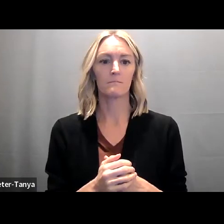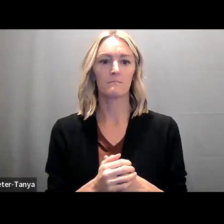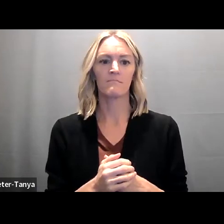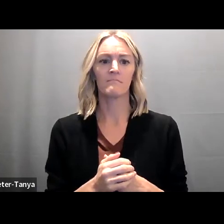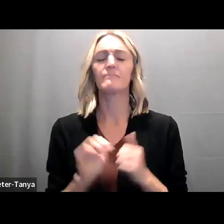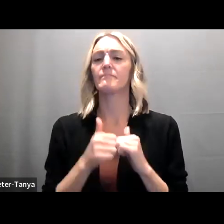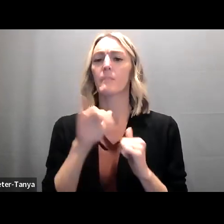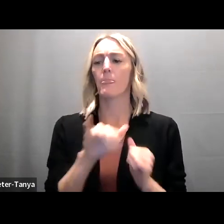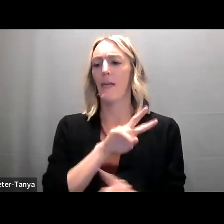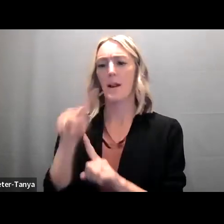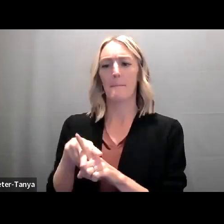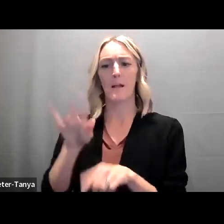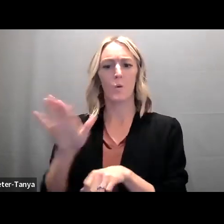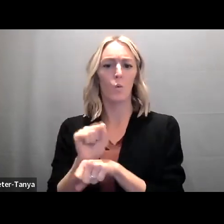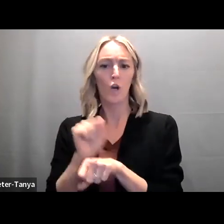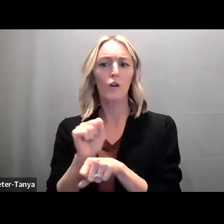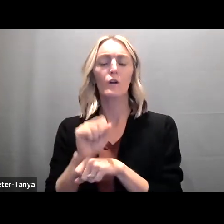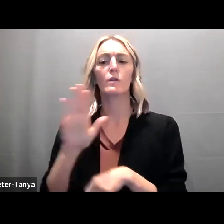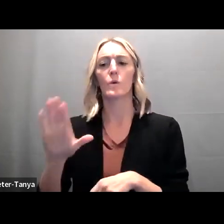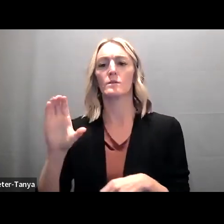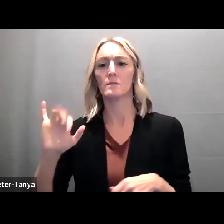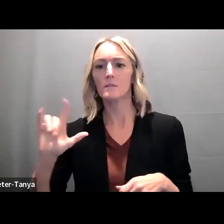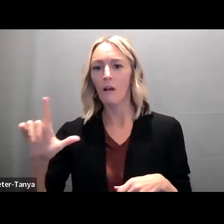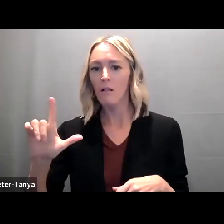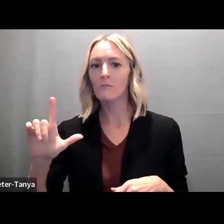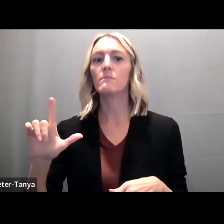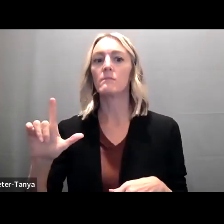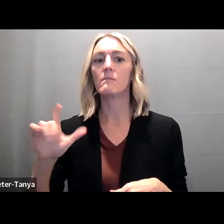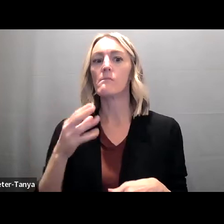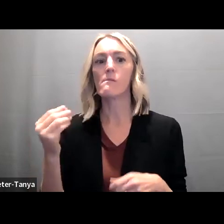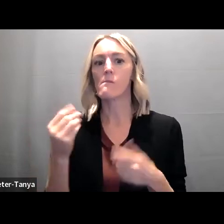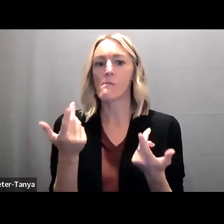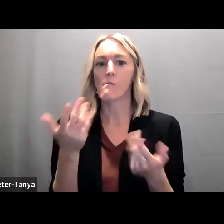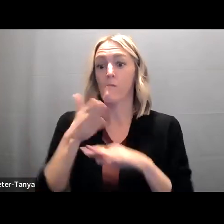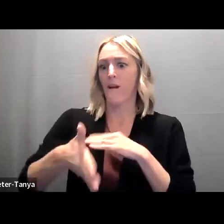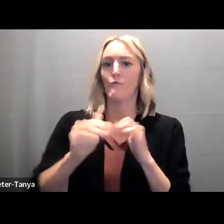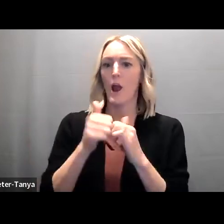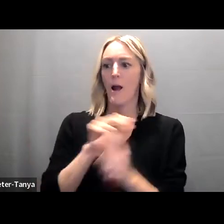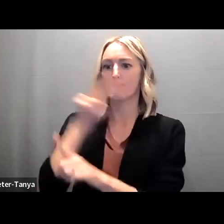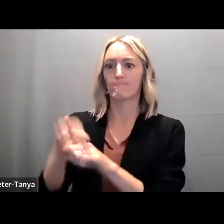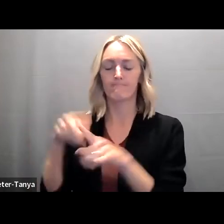How does this apply to your center or CIL and what can you do with it after?